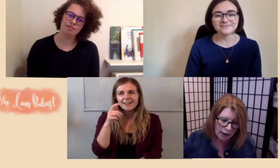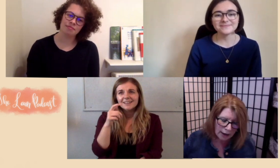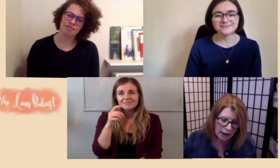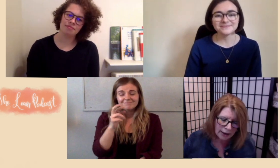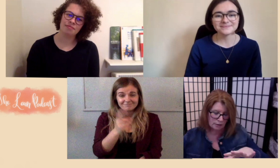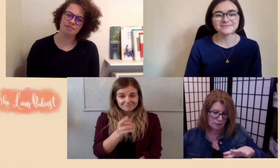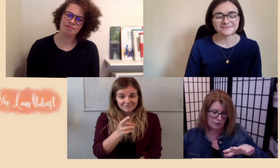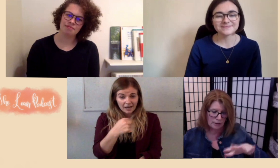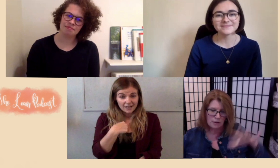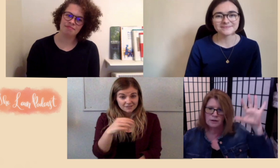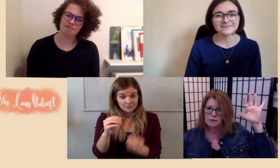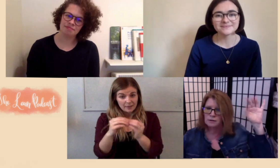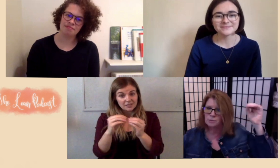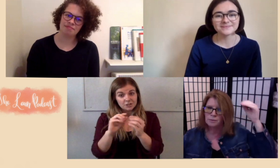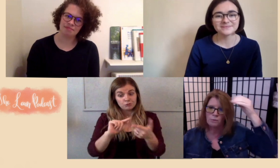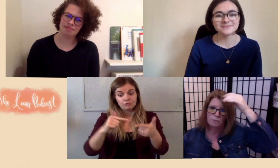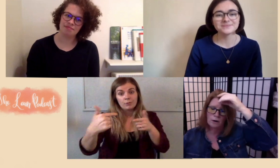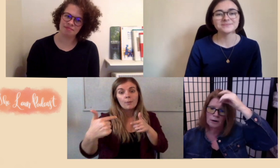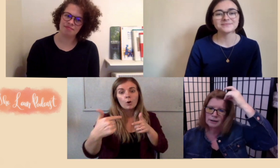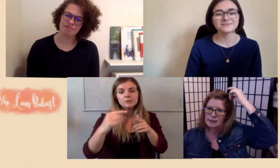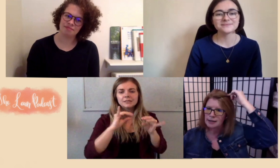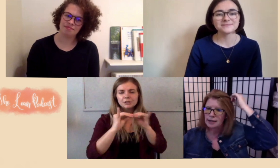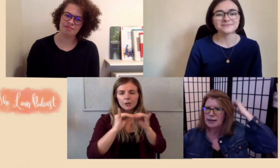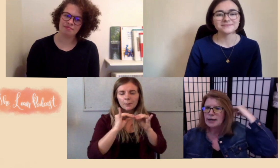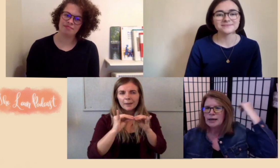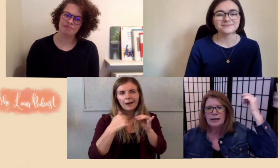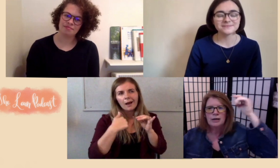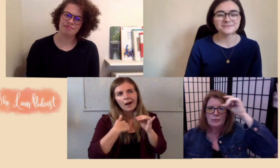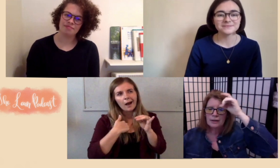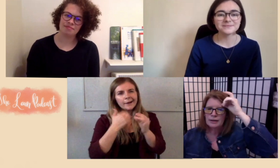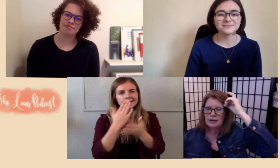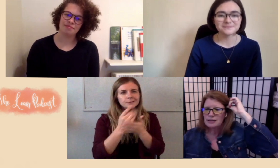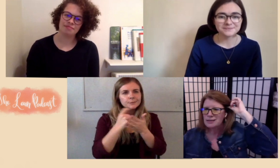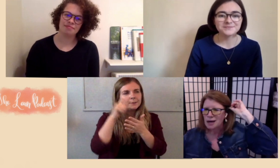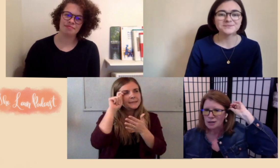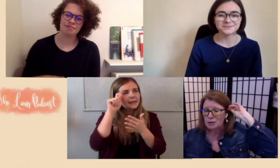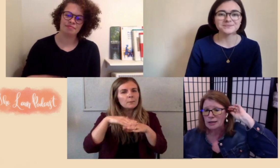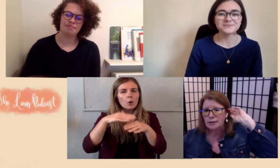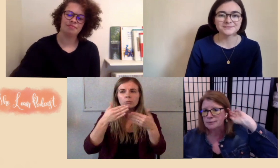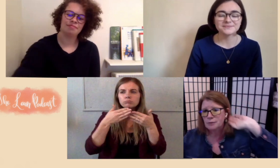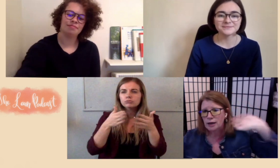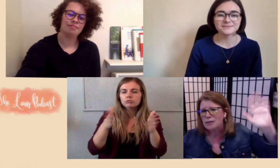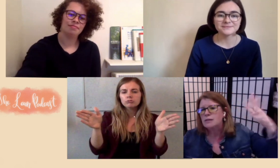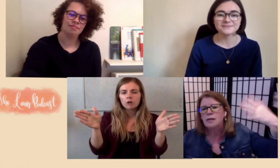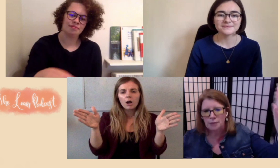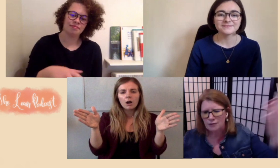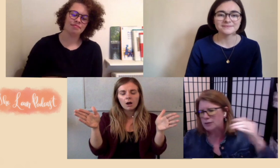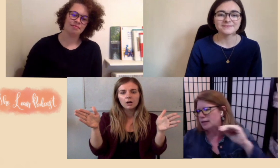On some level yes, when you get down to the bits and pieces, it definitely is unique. But when you back away from a topic